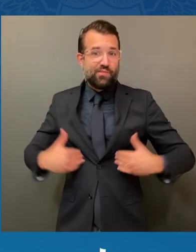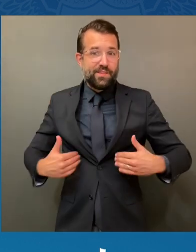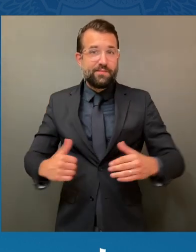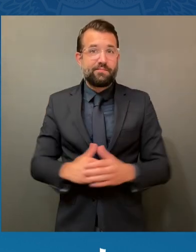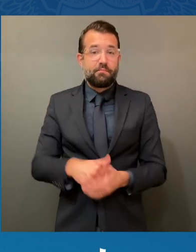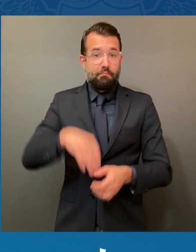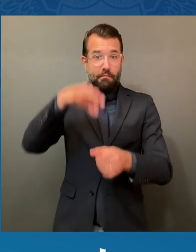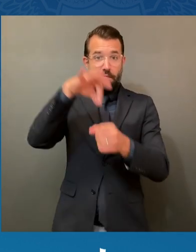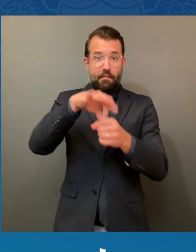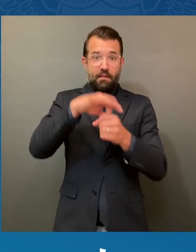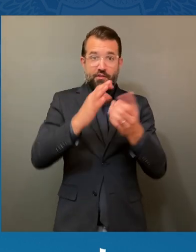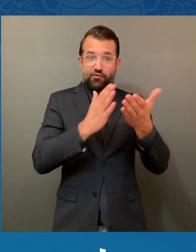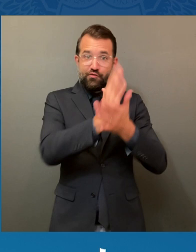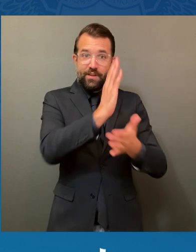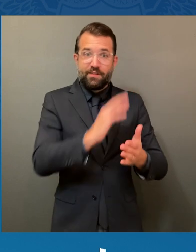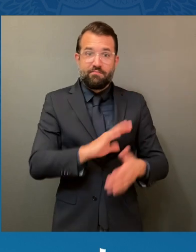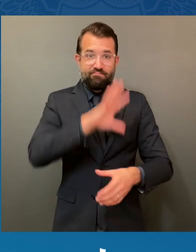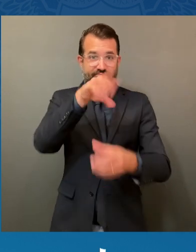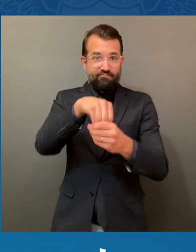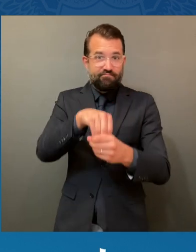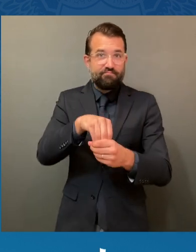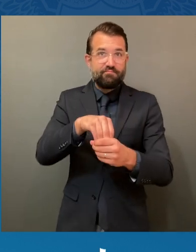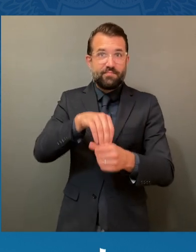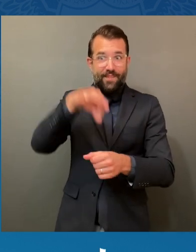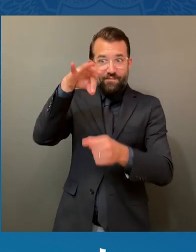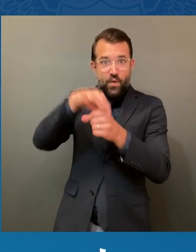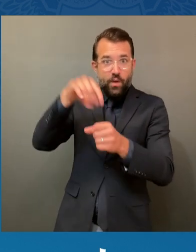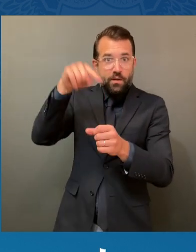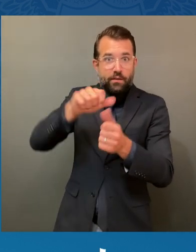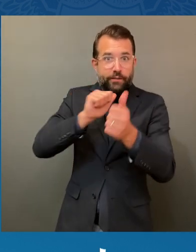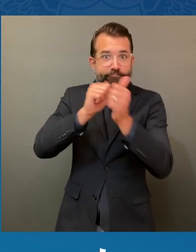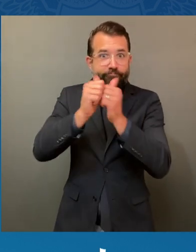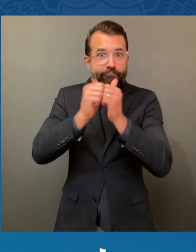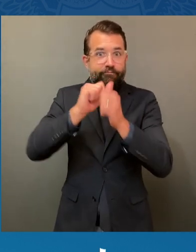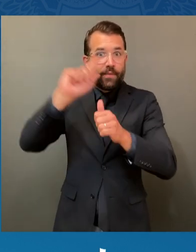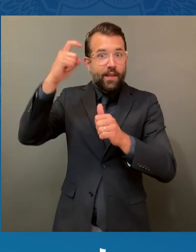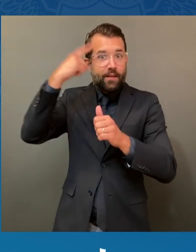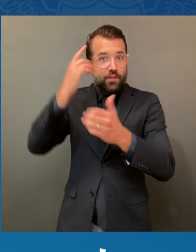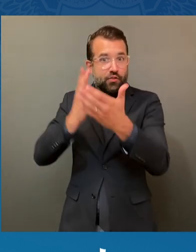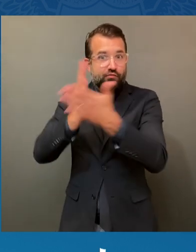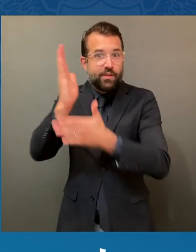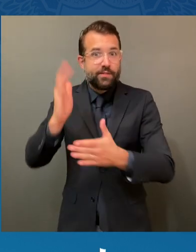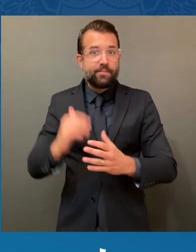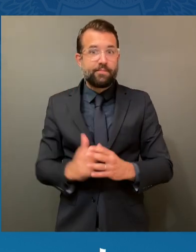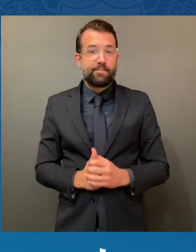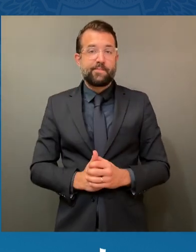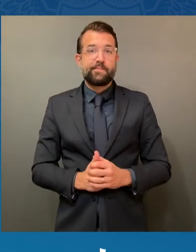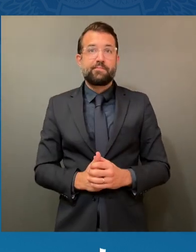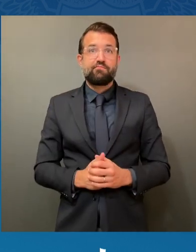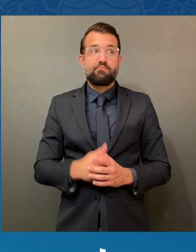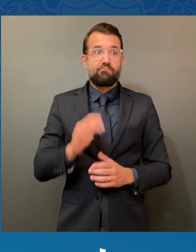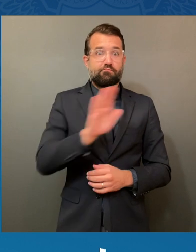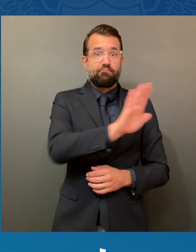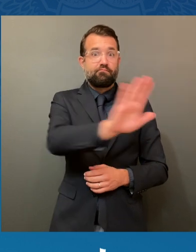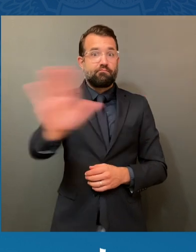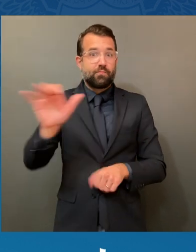to participate in our democracy. Understanding your work and your leadership on these issues